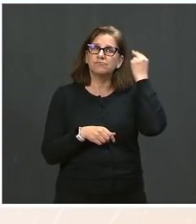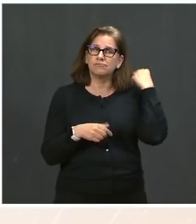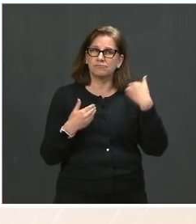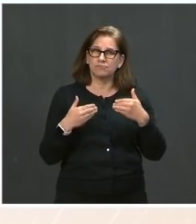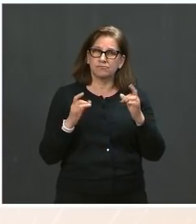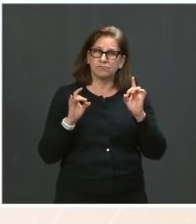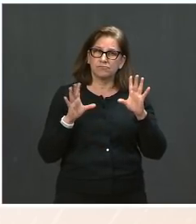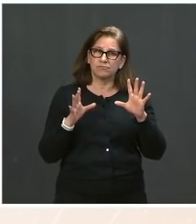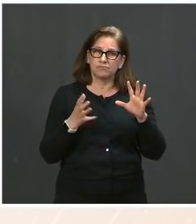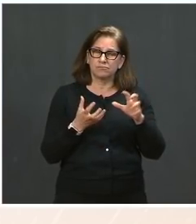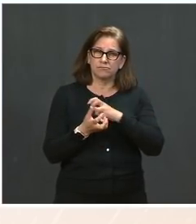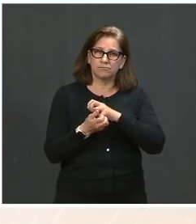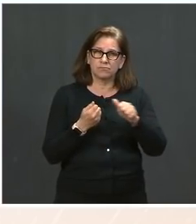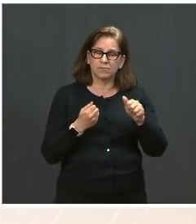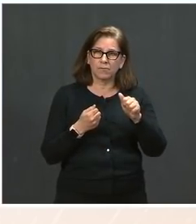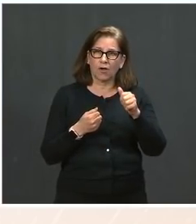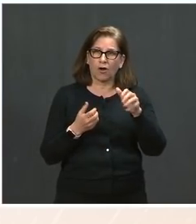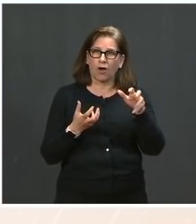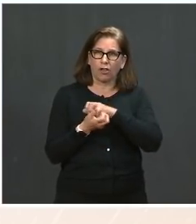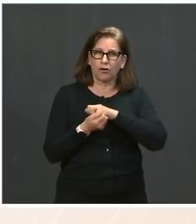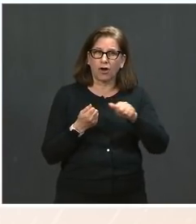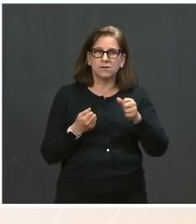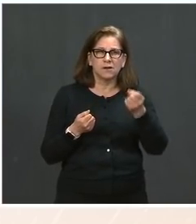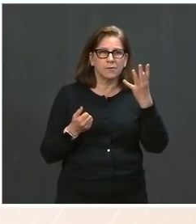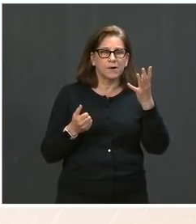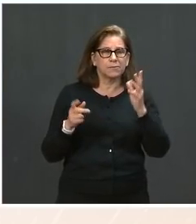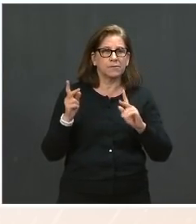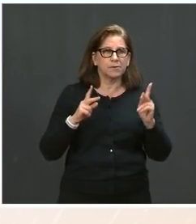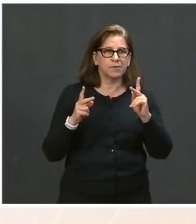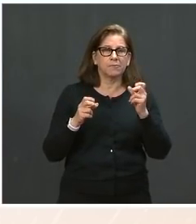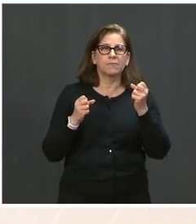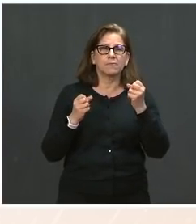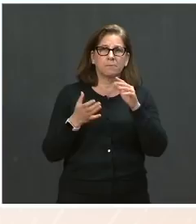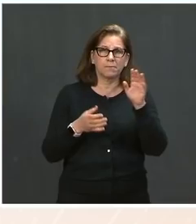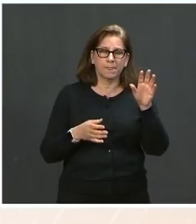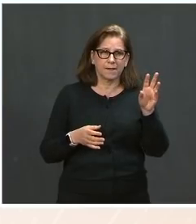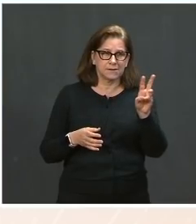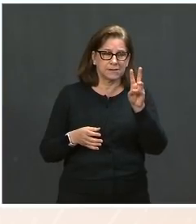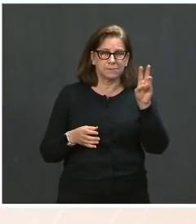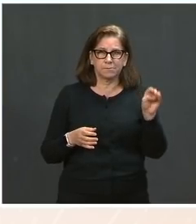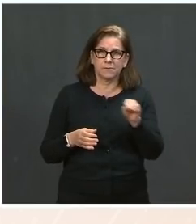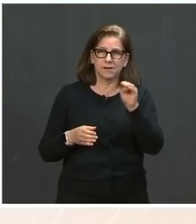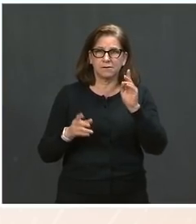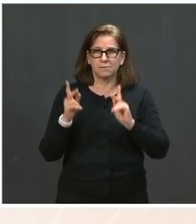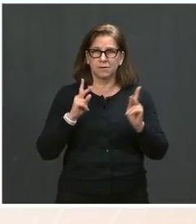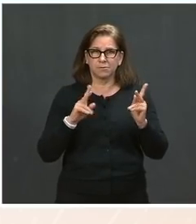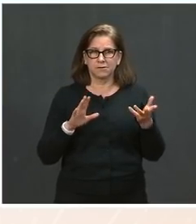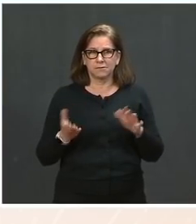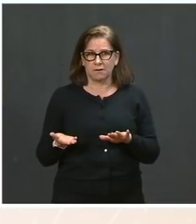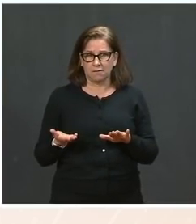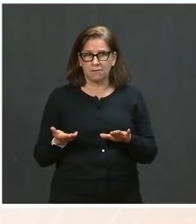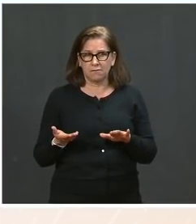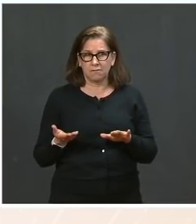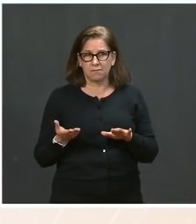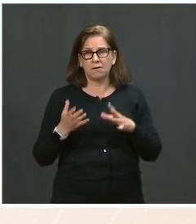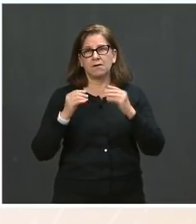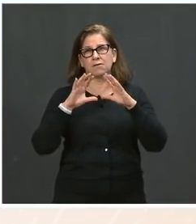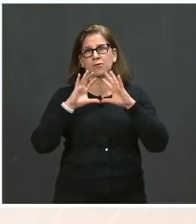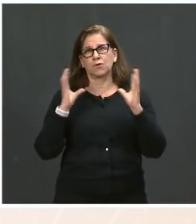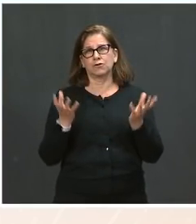millions of other innocent victims around the world. We honor the memories of precious lives lost,